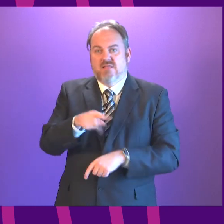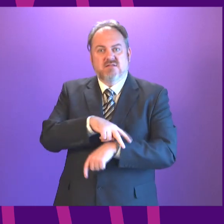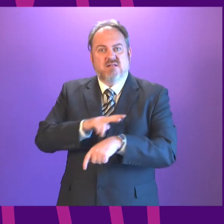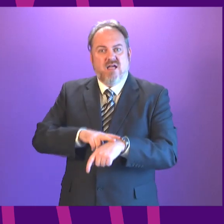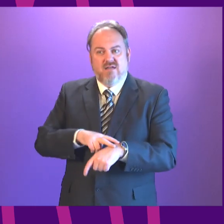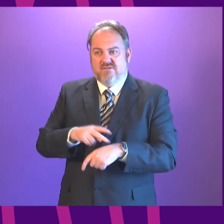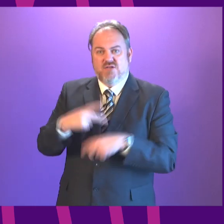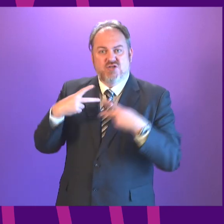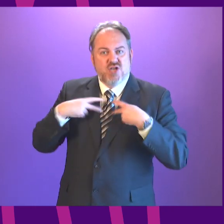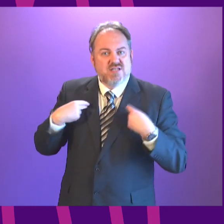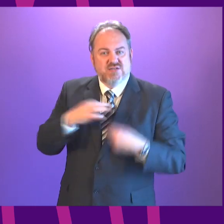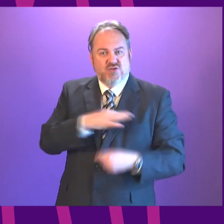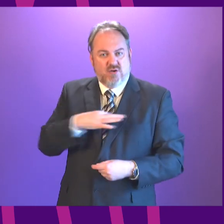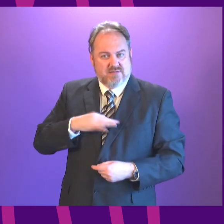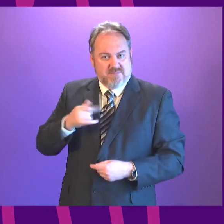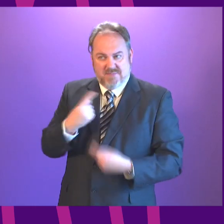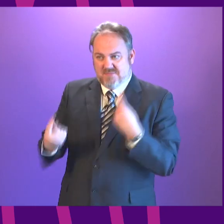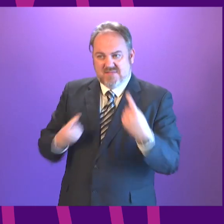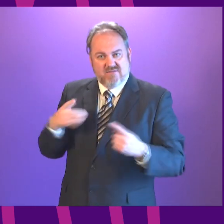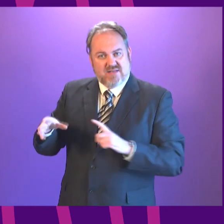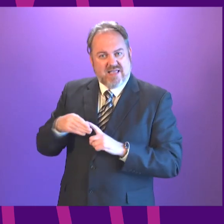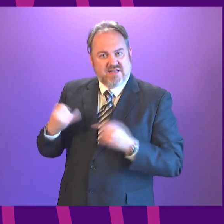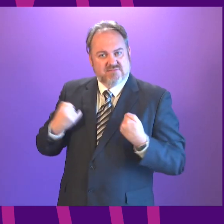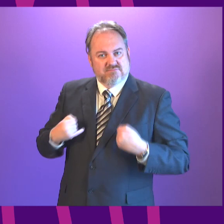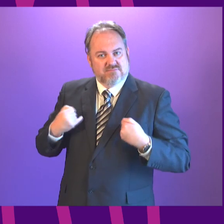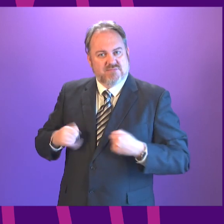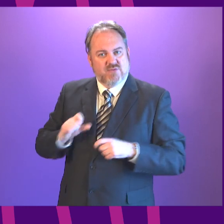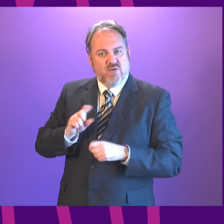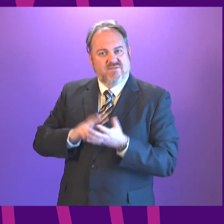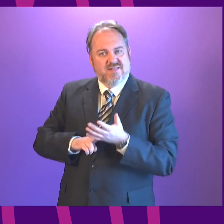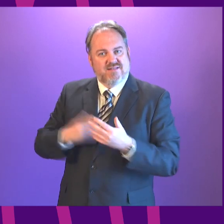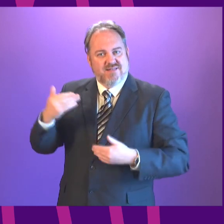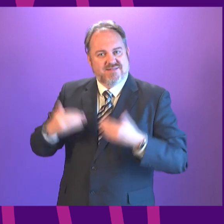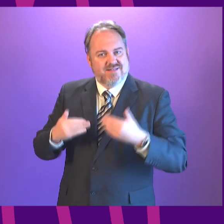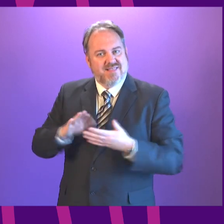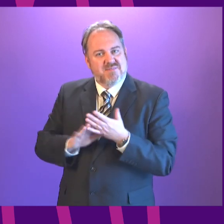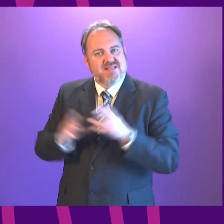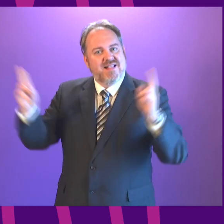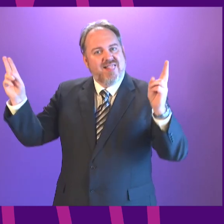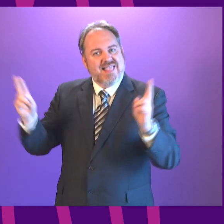likely to be taking time off sick—and the less able the NHS will be to do normal business.